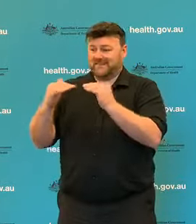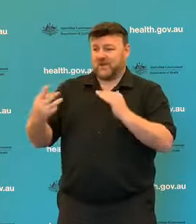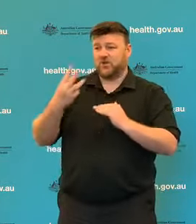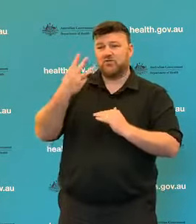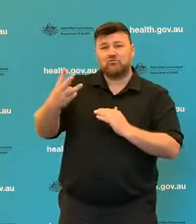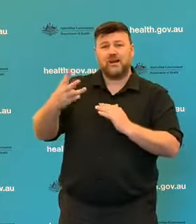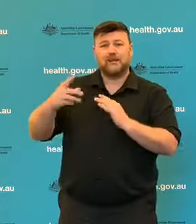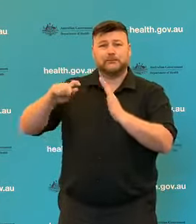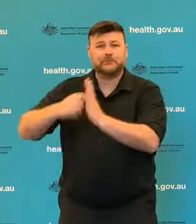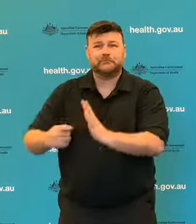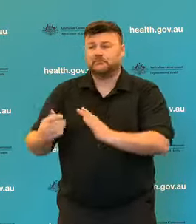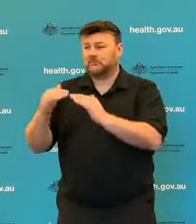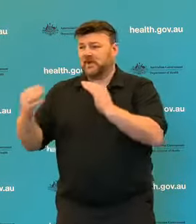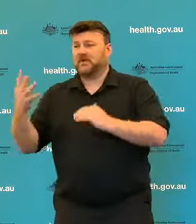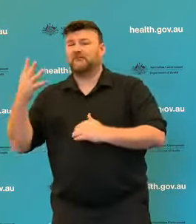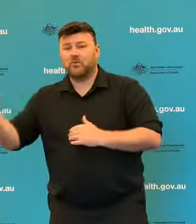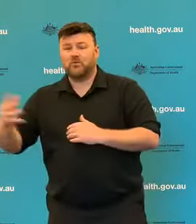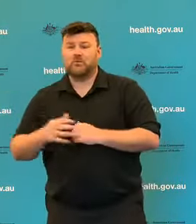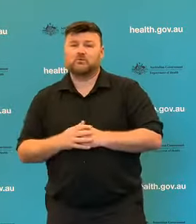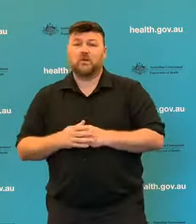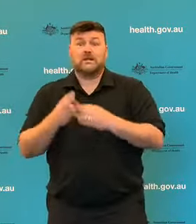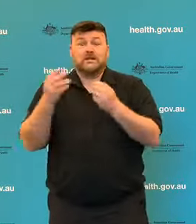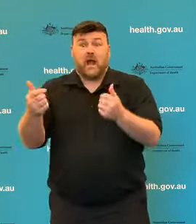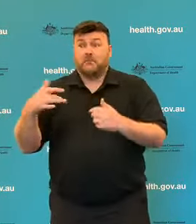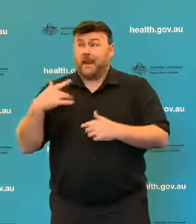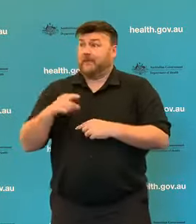border closures between some of our states and territories